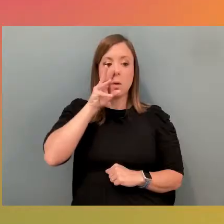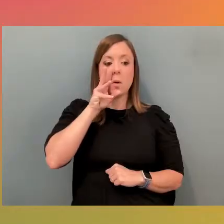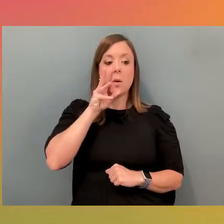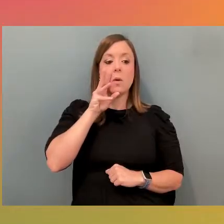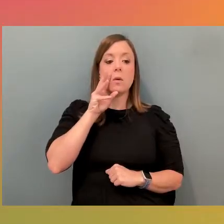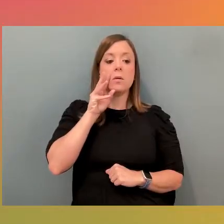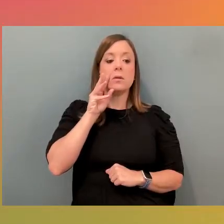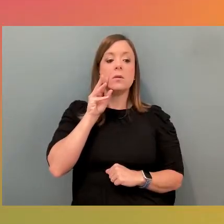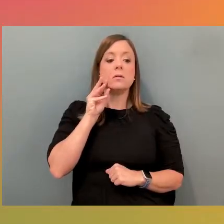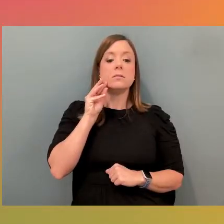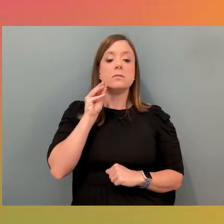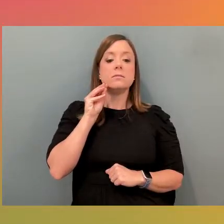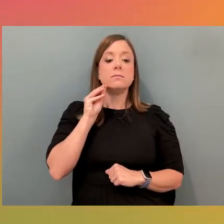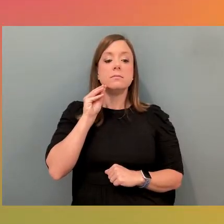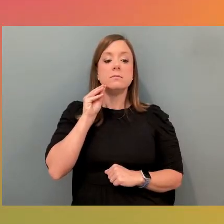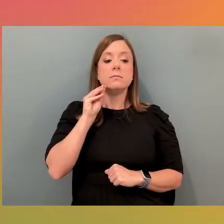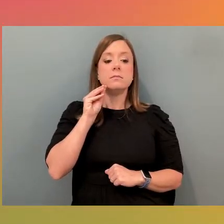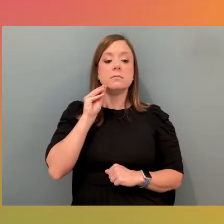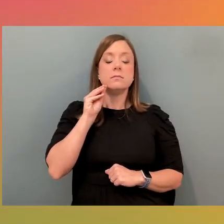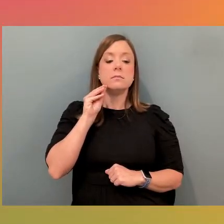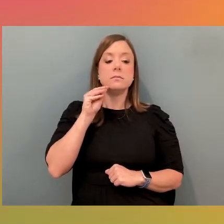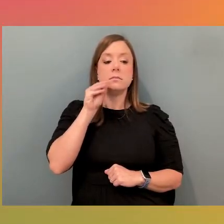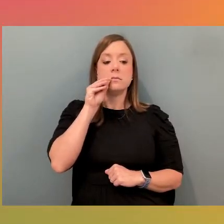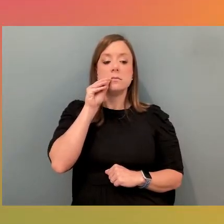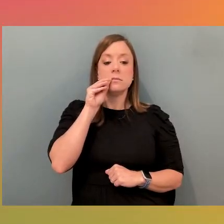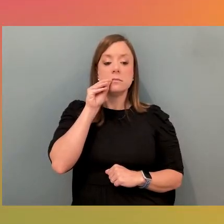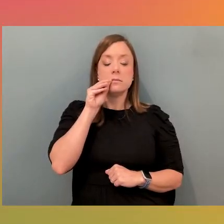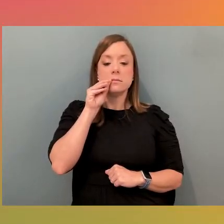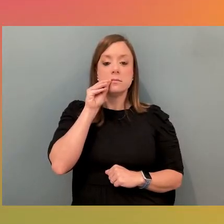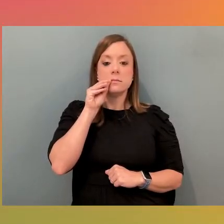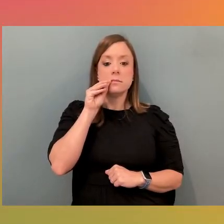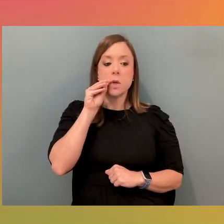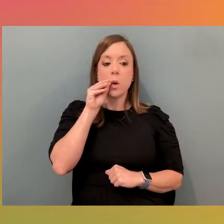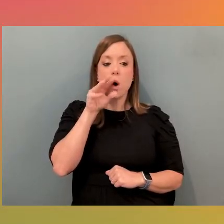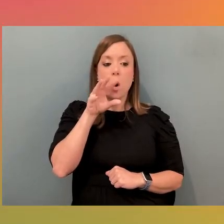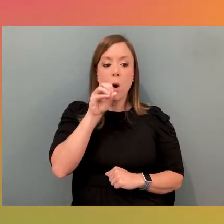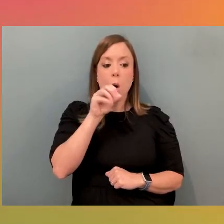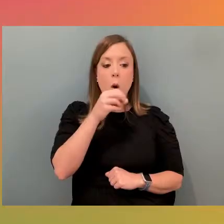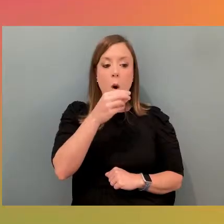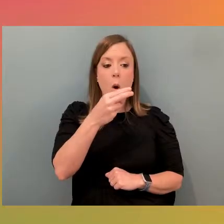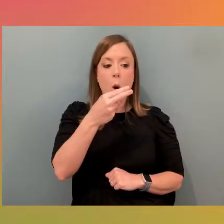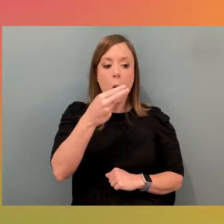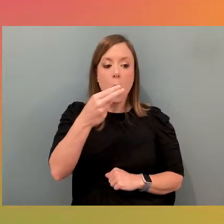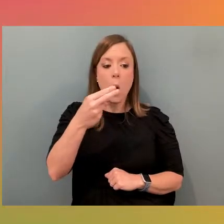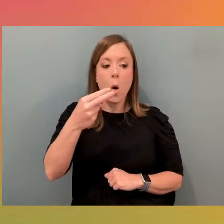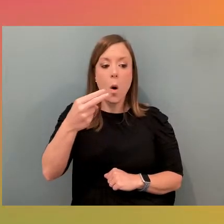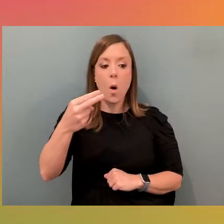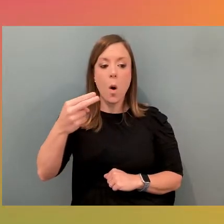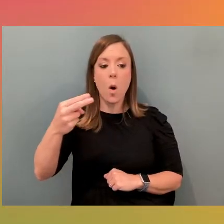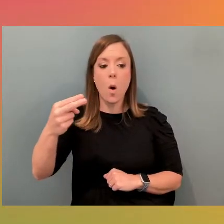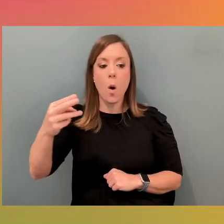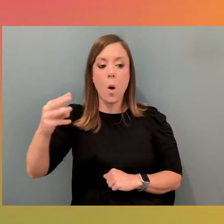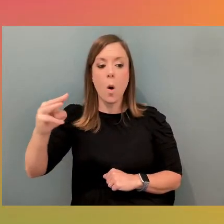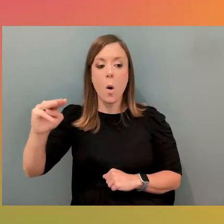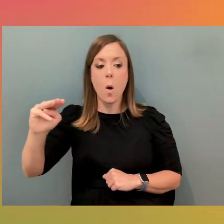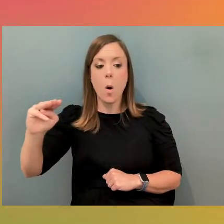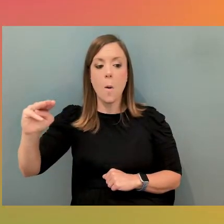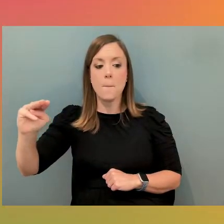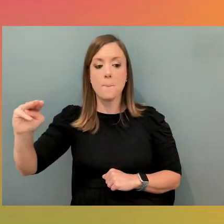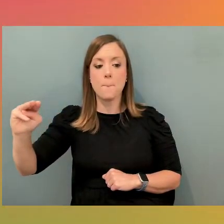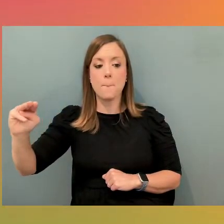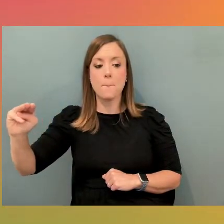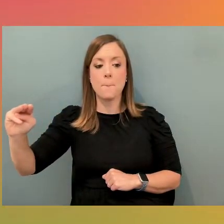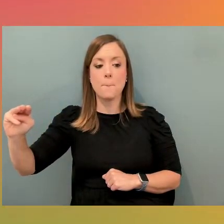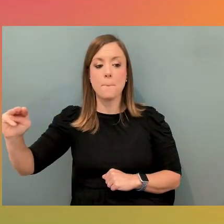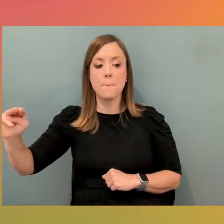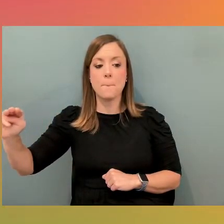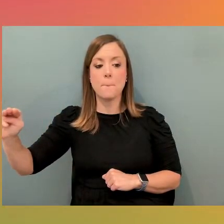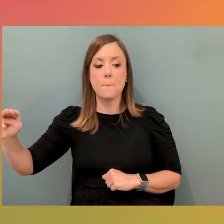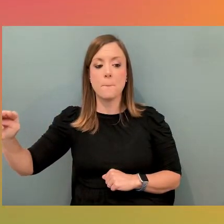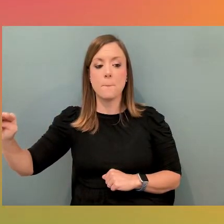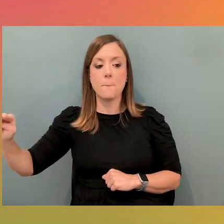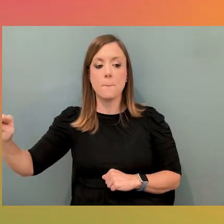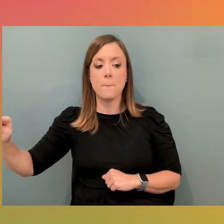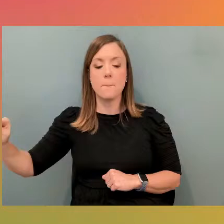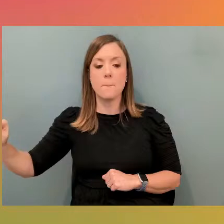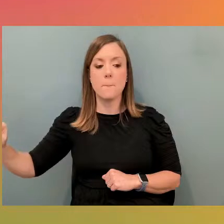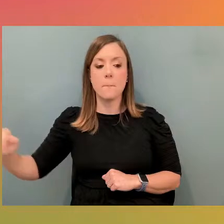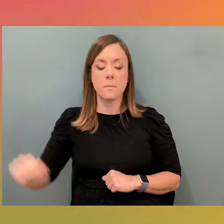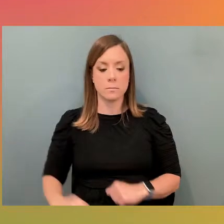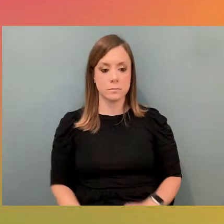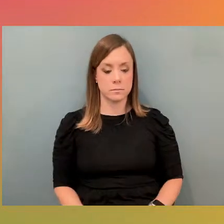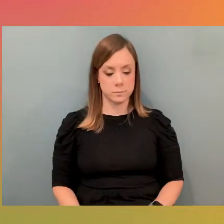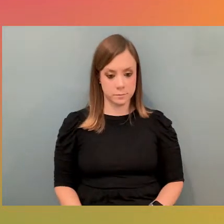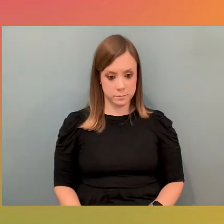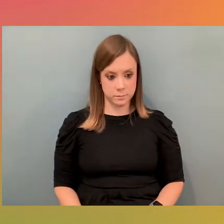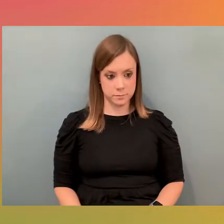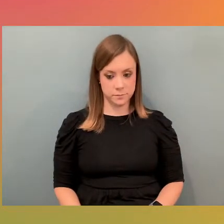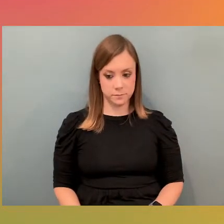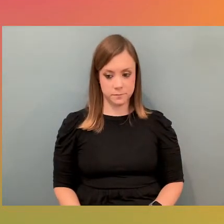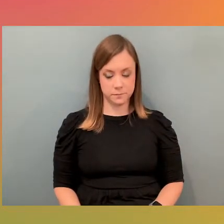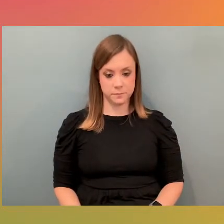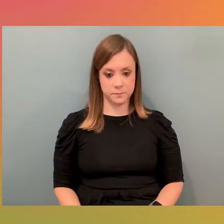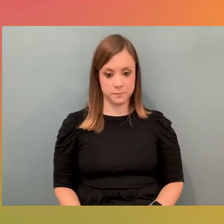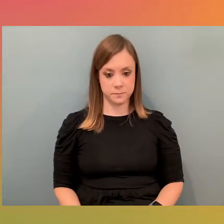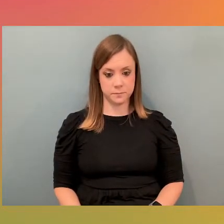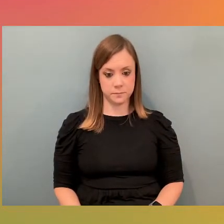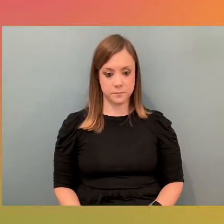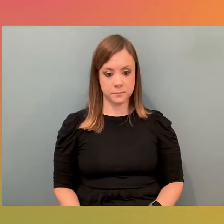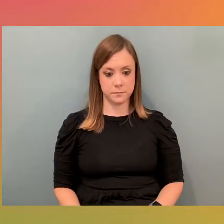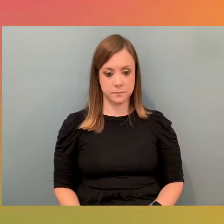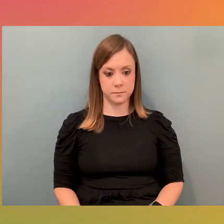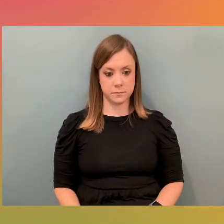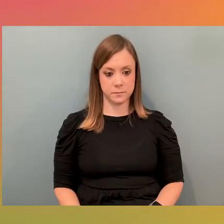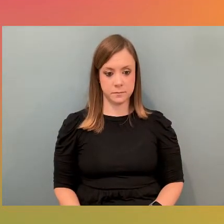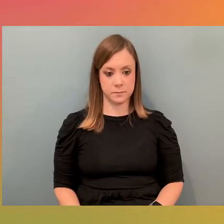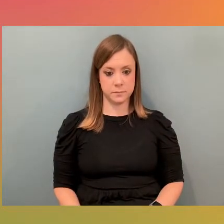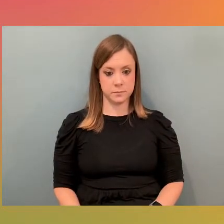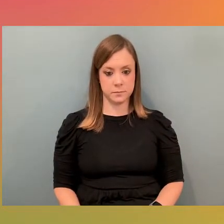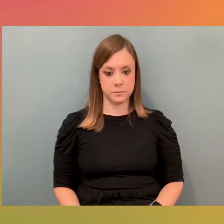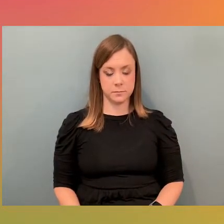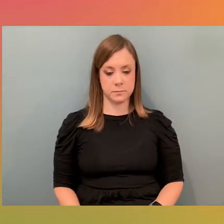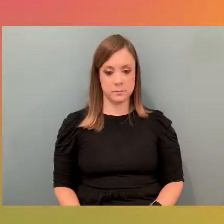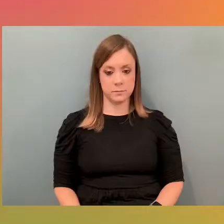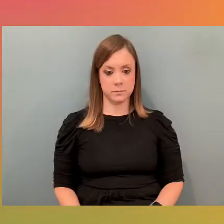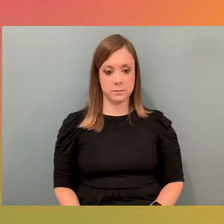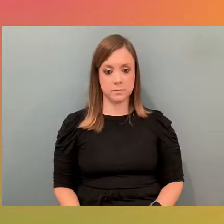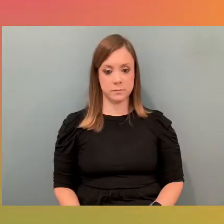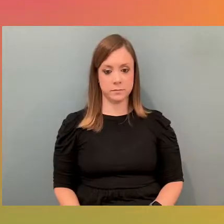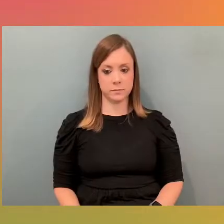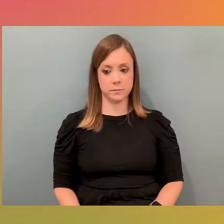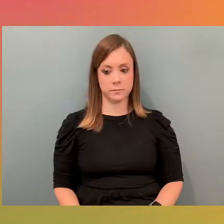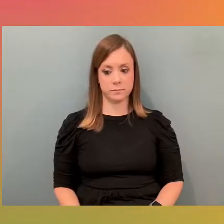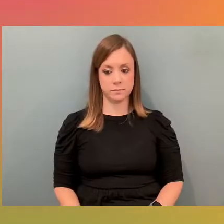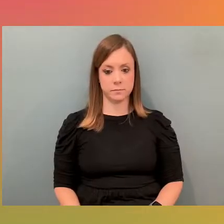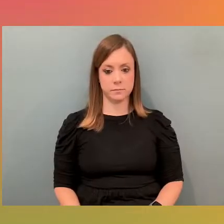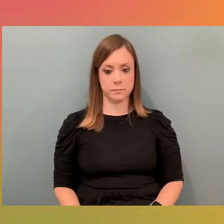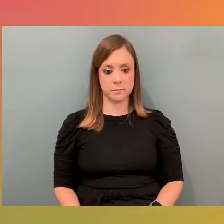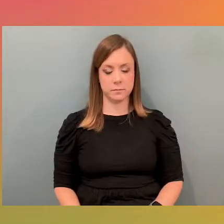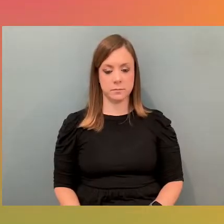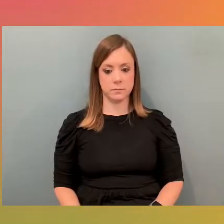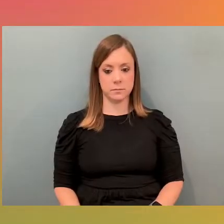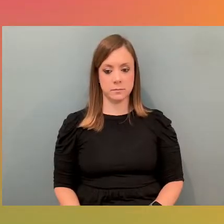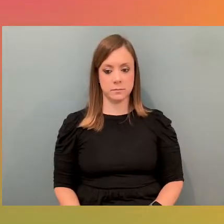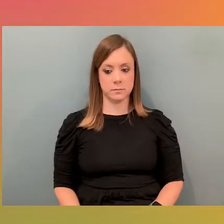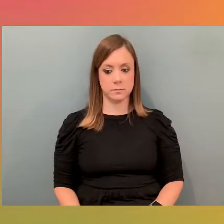SO WE WILL ALL TAKE A BIG